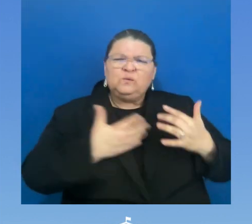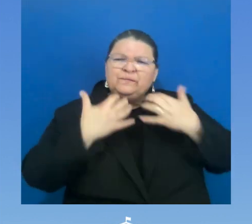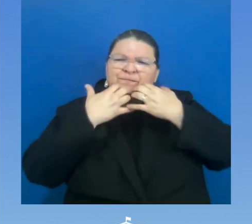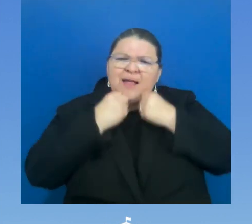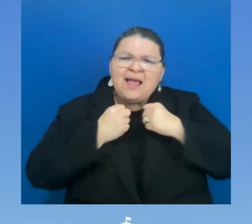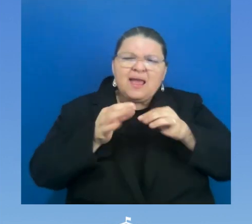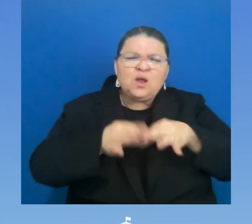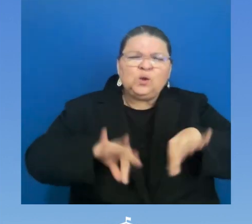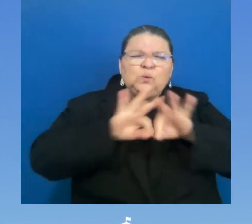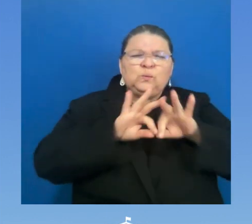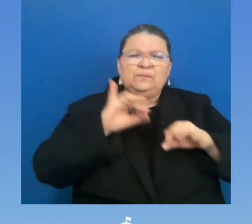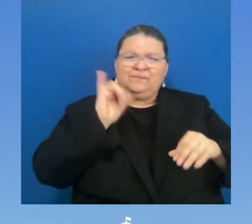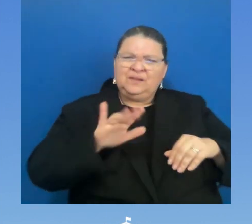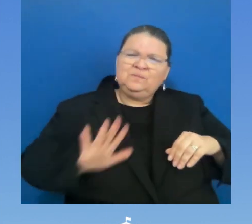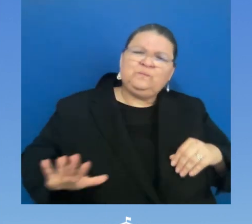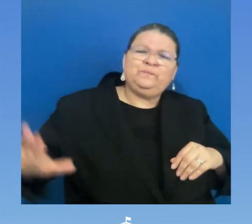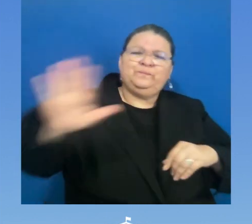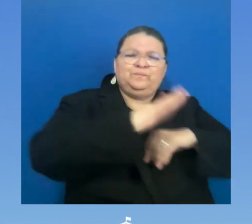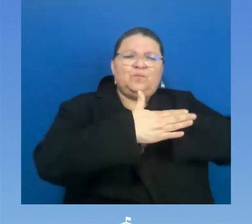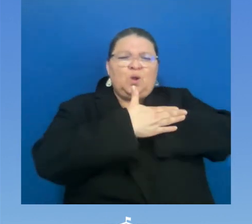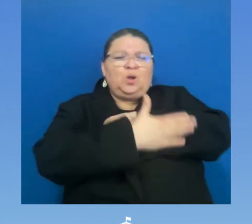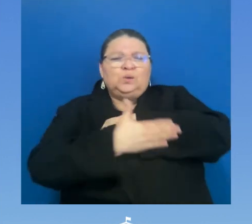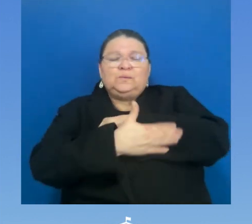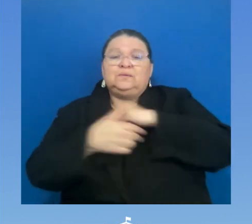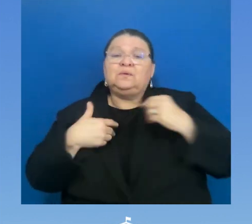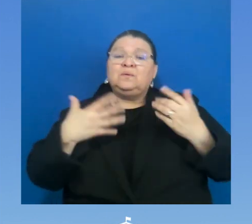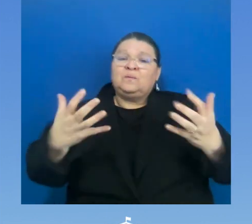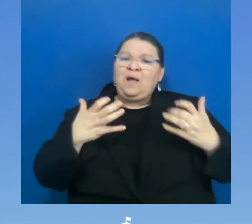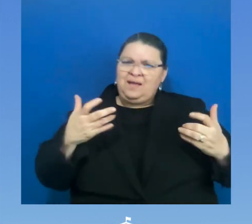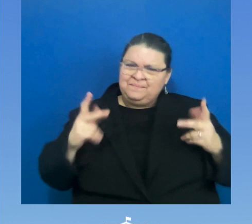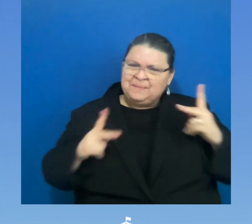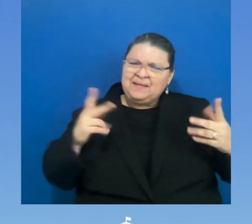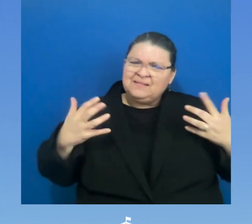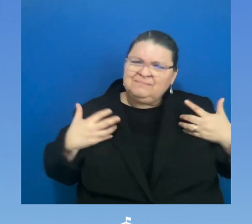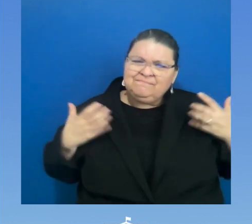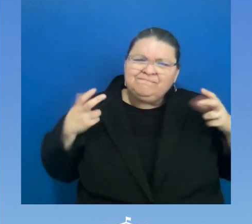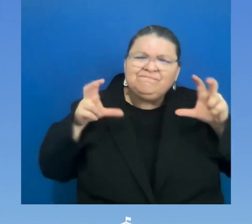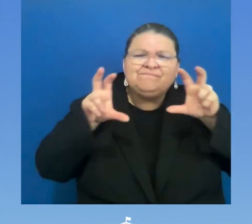social and economic progress is equally valued, no matter their gender or background.